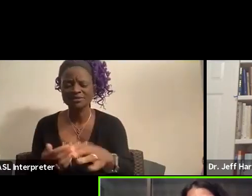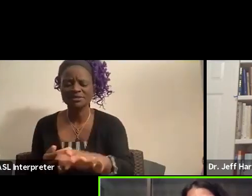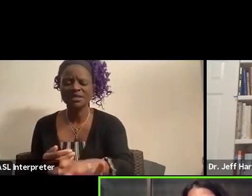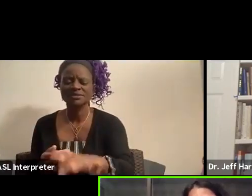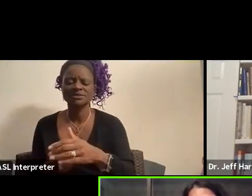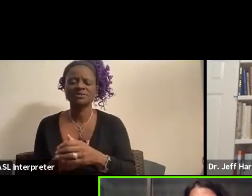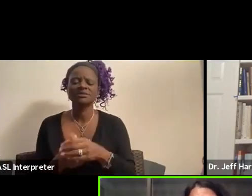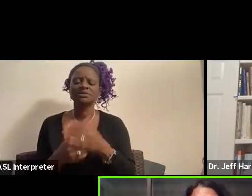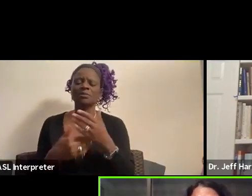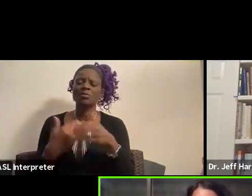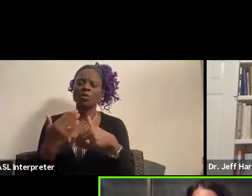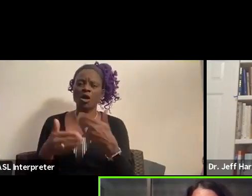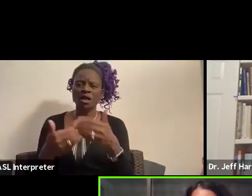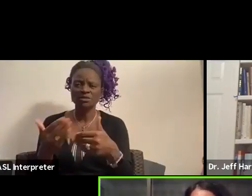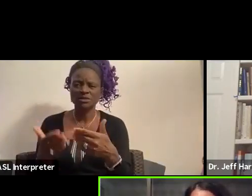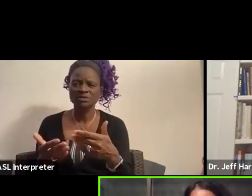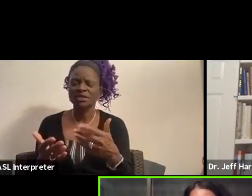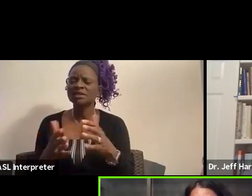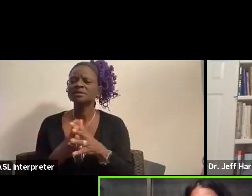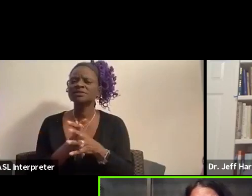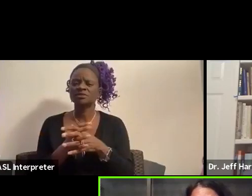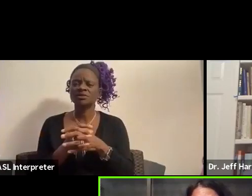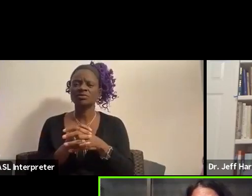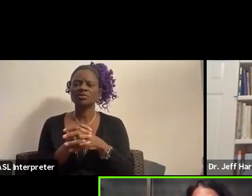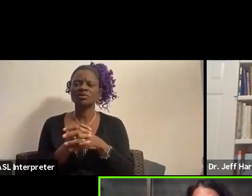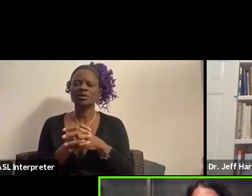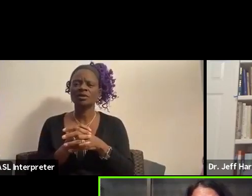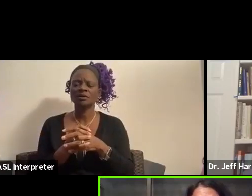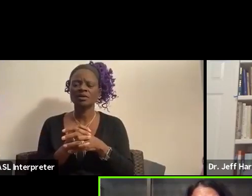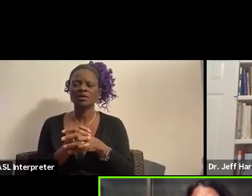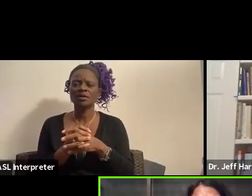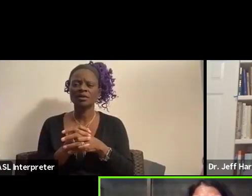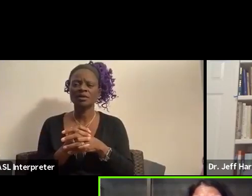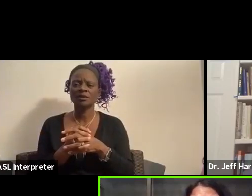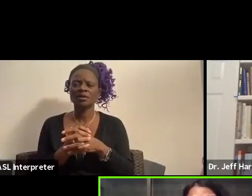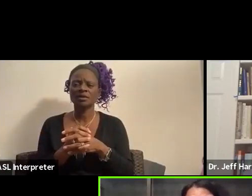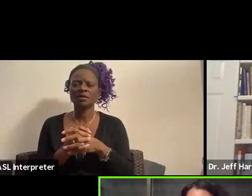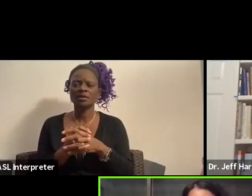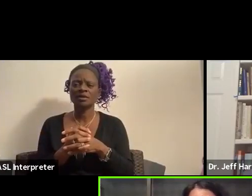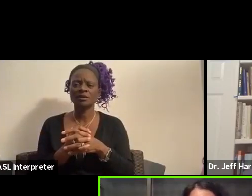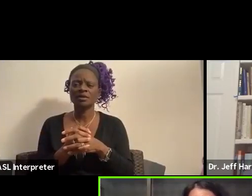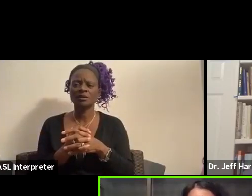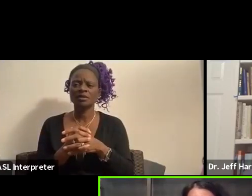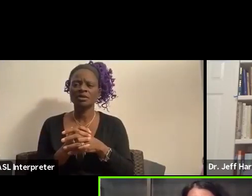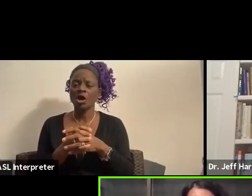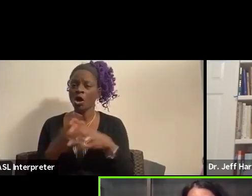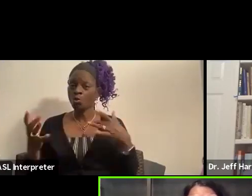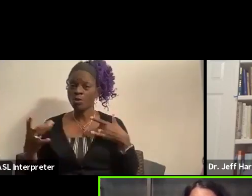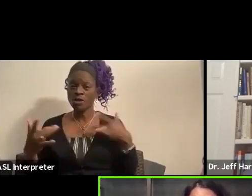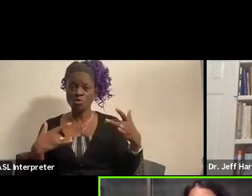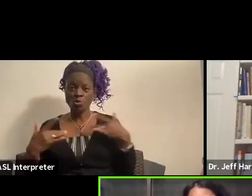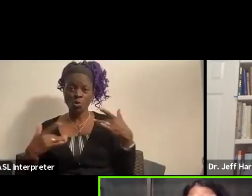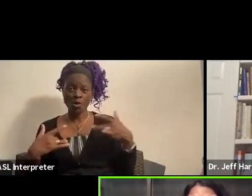risk get vaccinated the extent that we can moving forward. Are we worried about the vaccine supply? Absolutely.